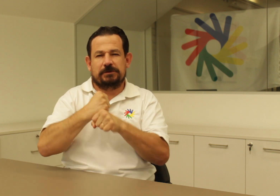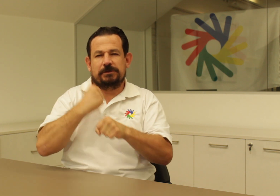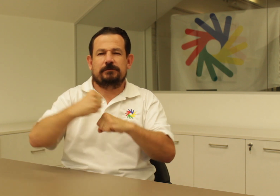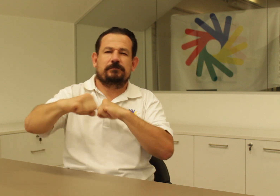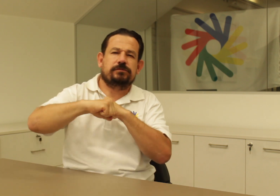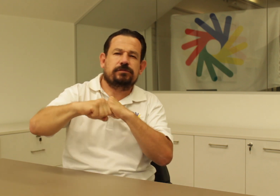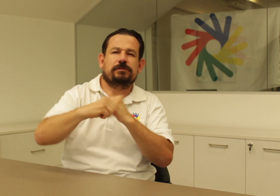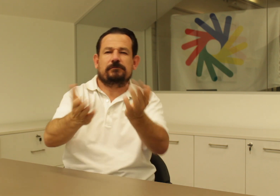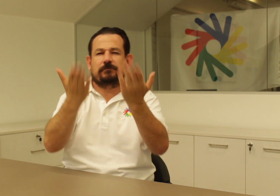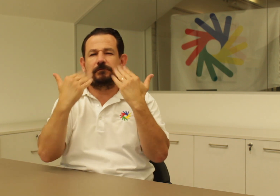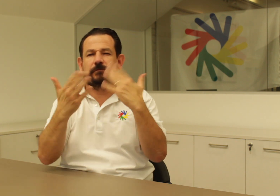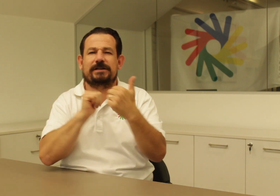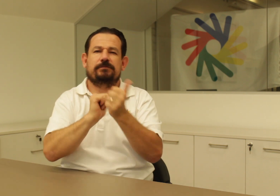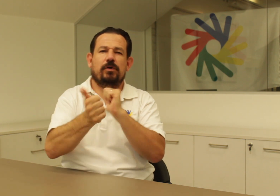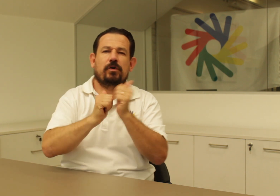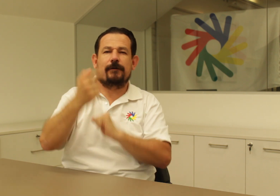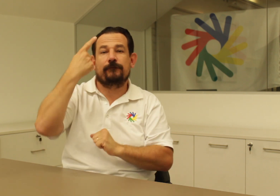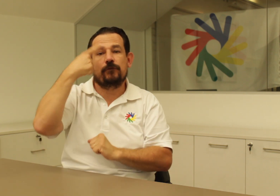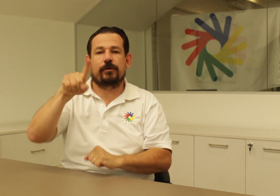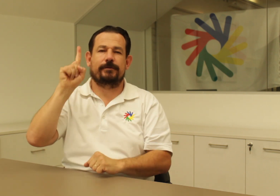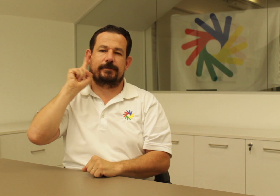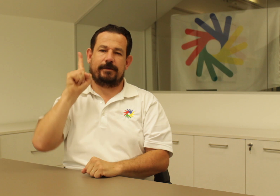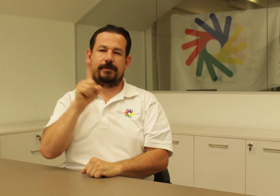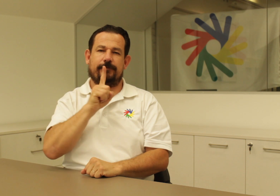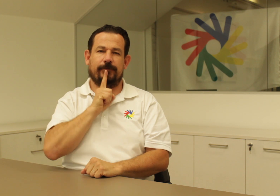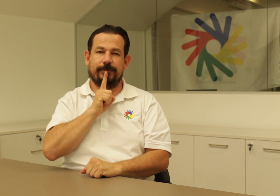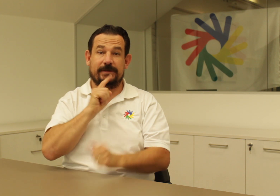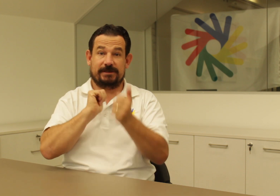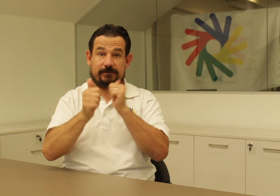promoting and recruiting sports for Deaf people.